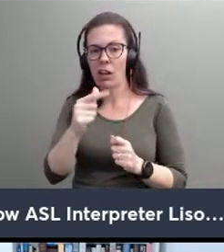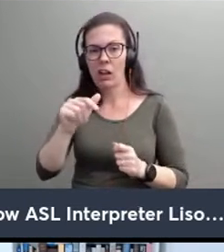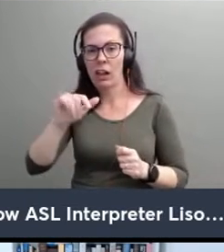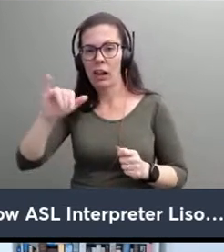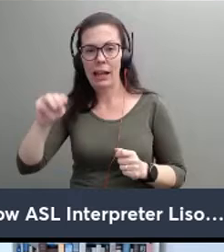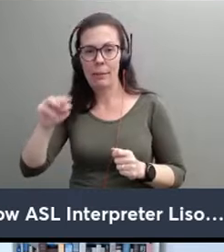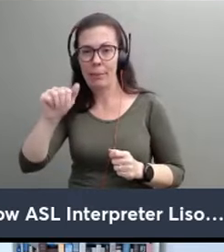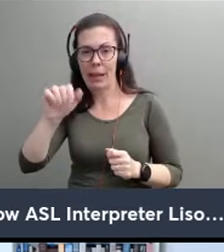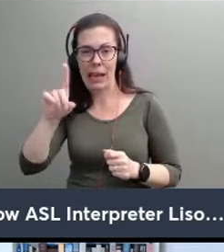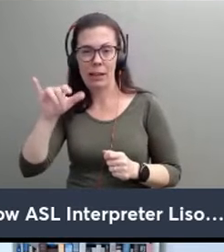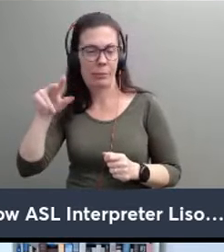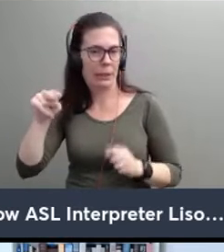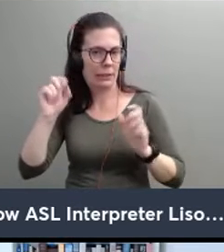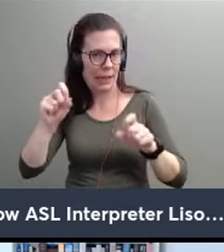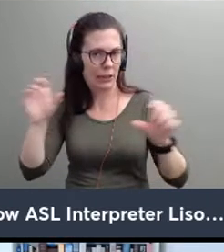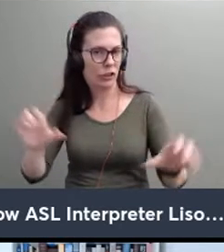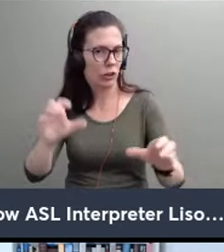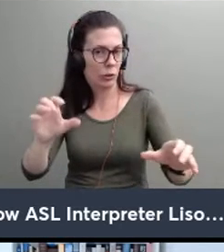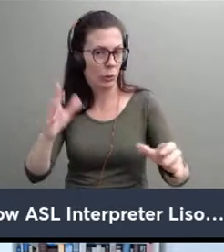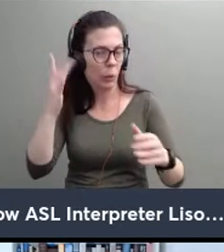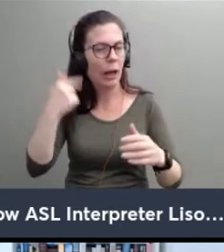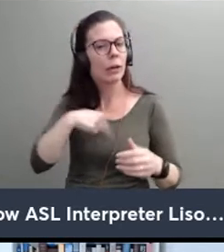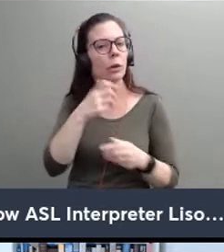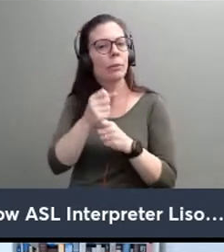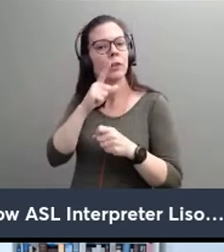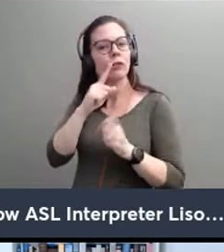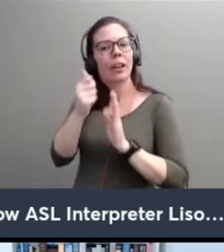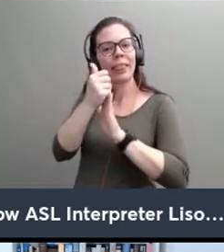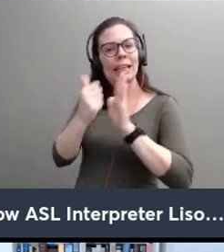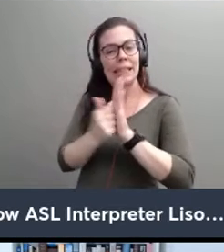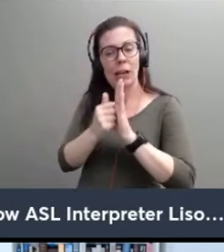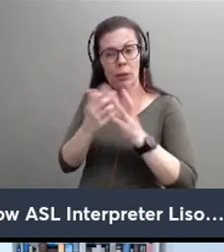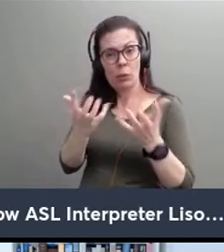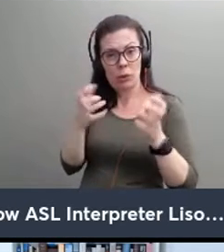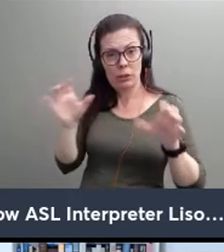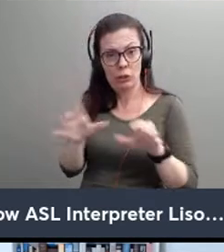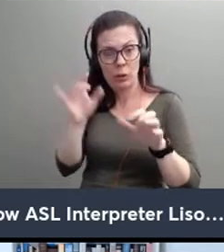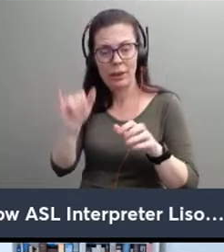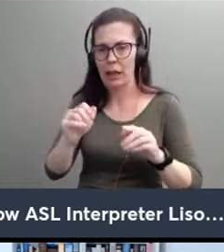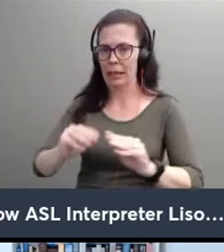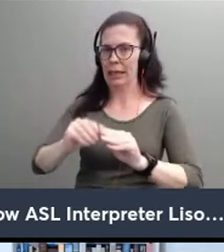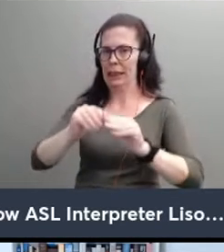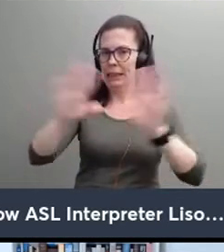Because we want to make sure that the accounts who want to do this are really really clear about what they're doing.